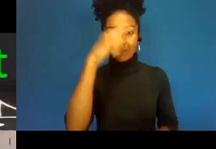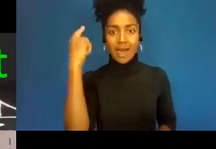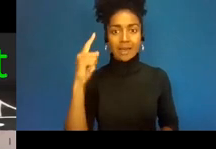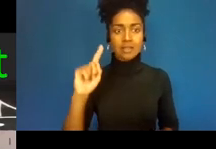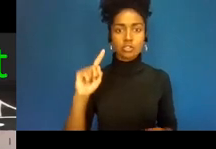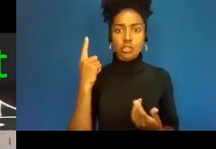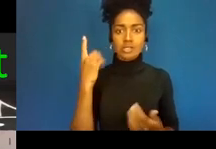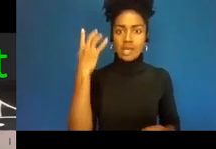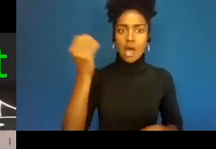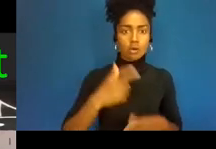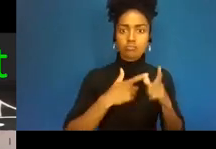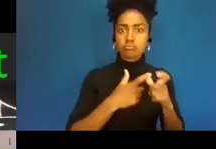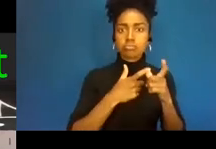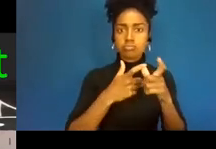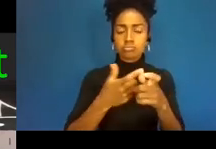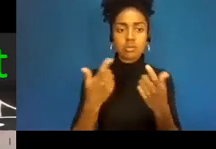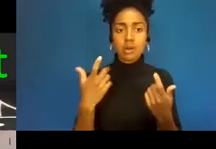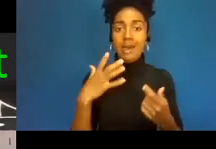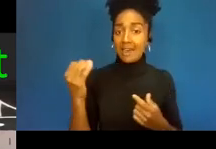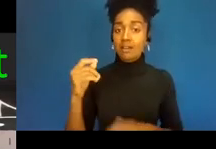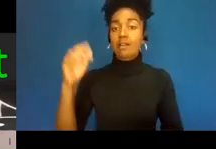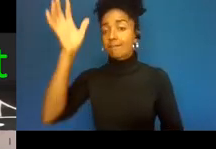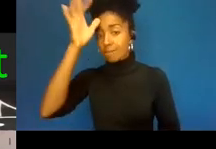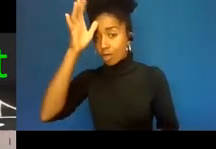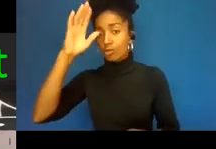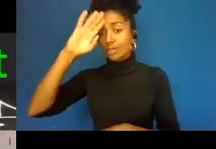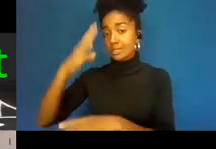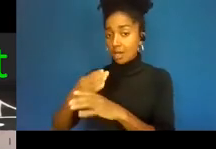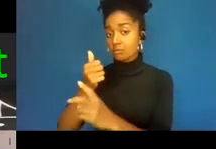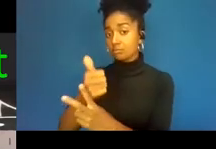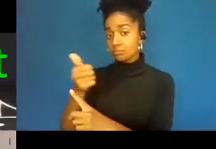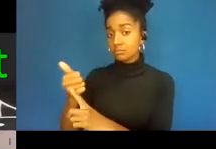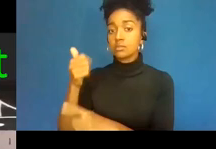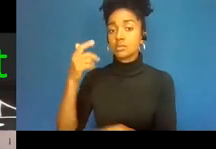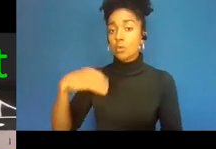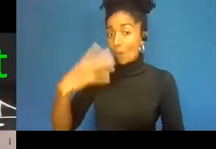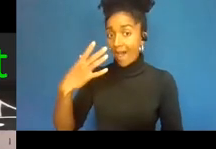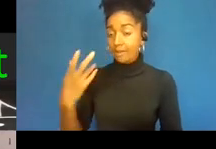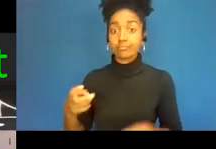And a father and son who were white jumped in their car. They went after him.